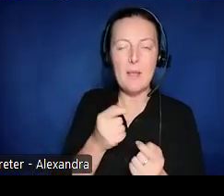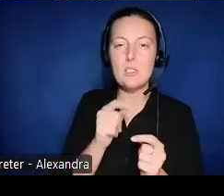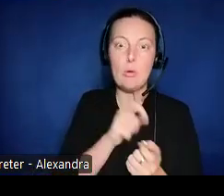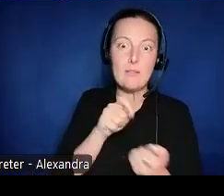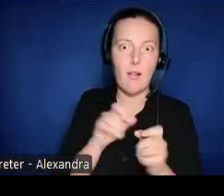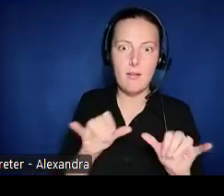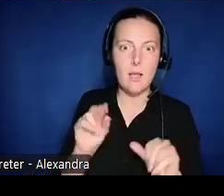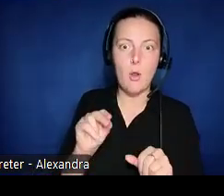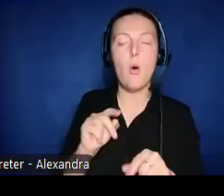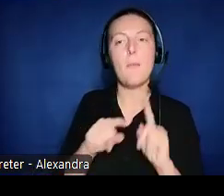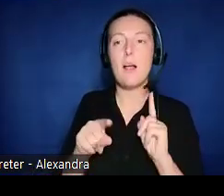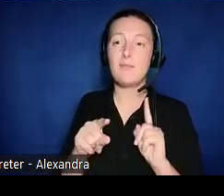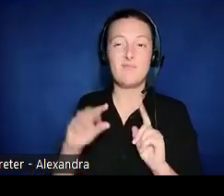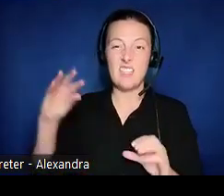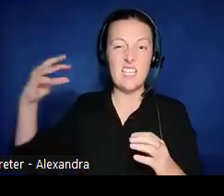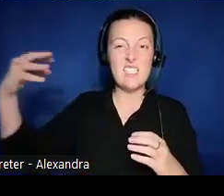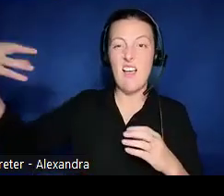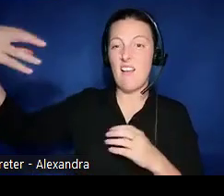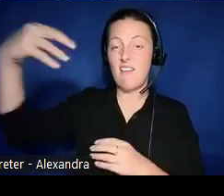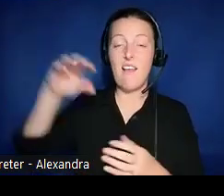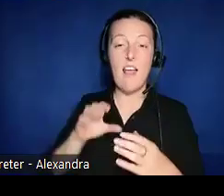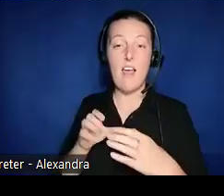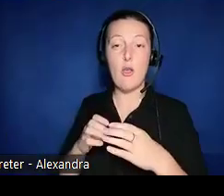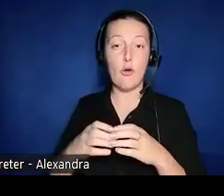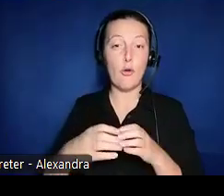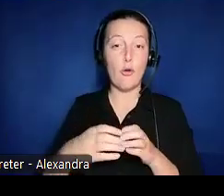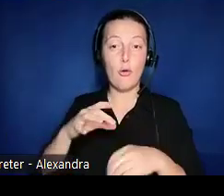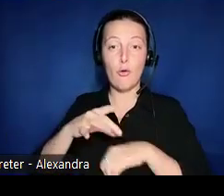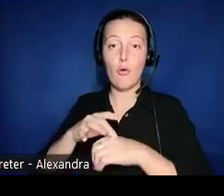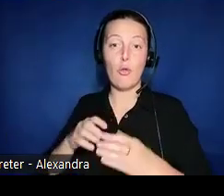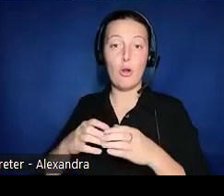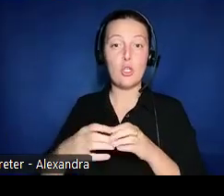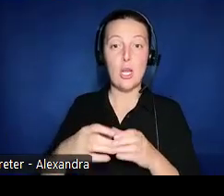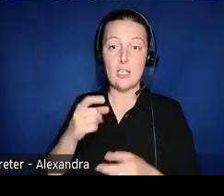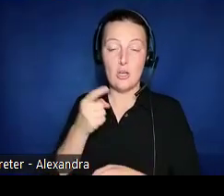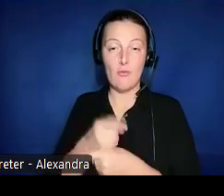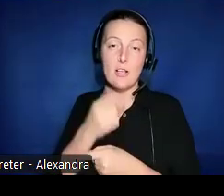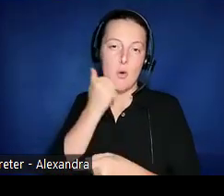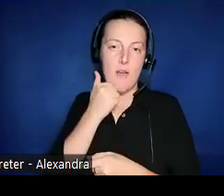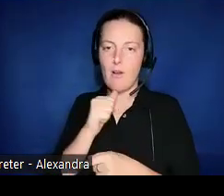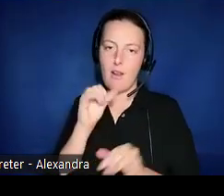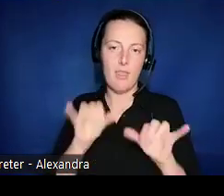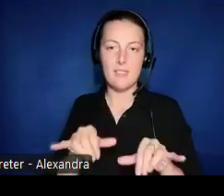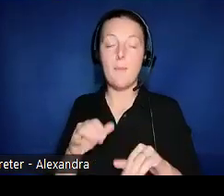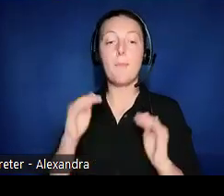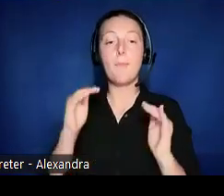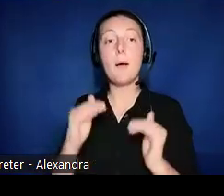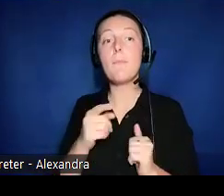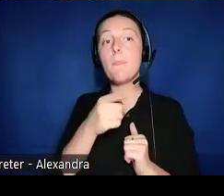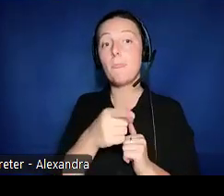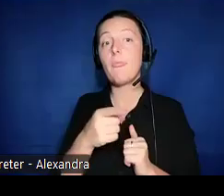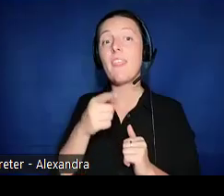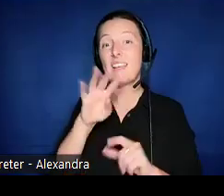is changing uh its location in orientation to the sun. So, what you'll end up with is this table of